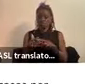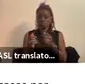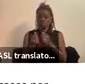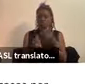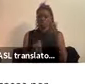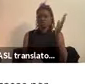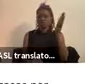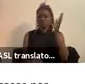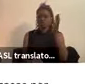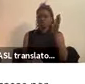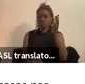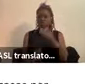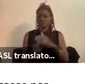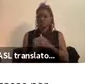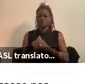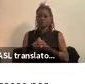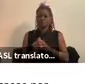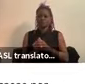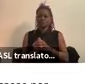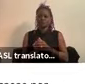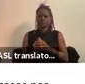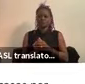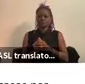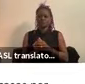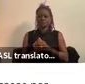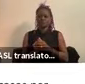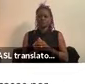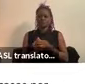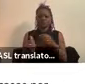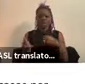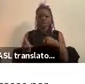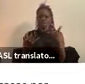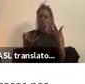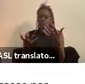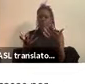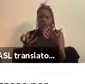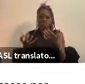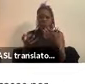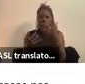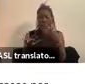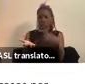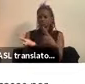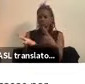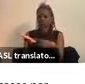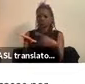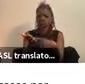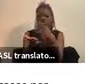Yeah, great. Thank you so much. I just want to go over some of the basic metrics that we're seeing that we talked about.